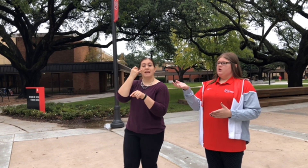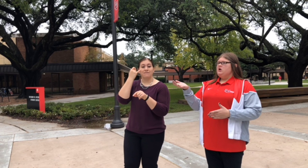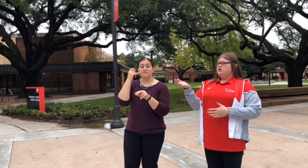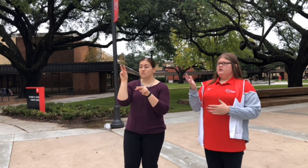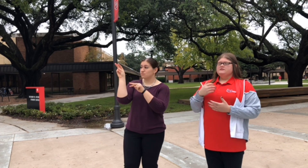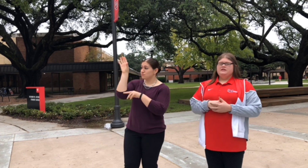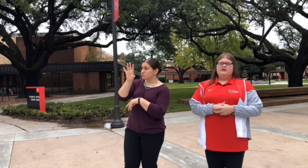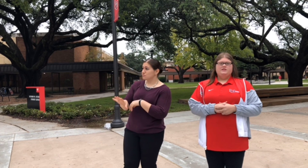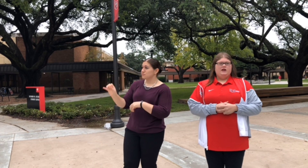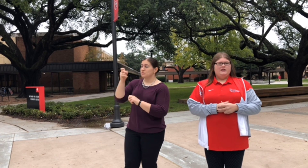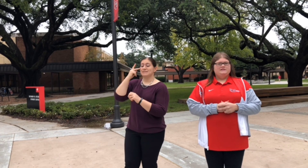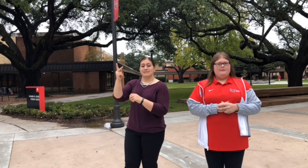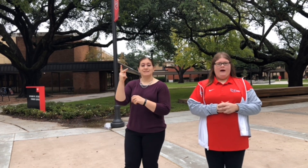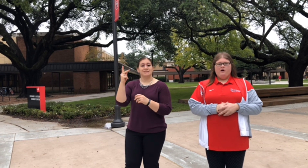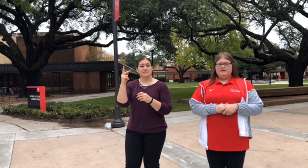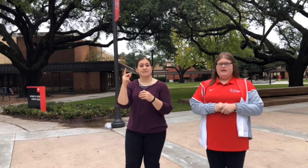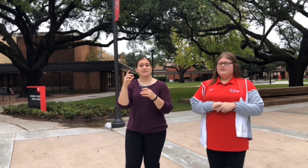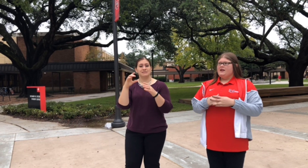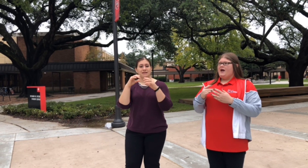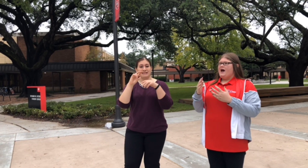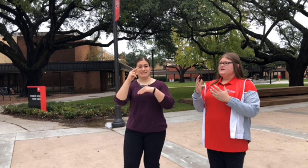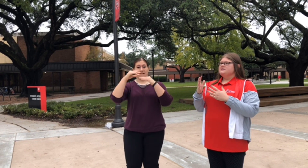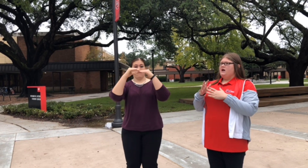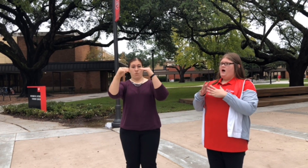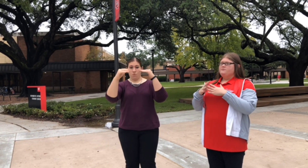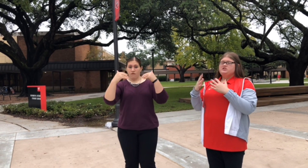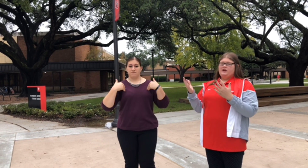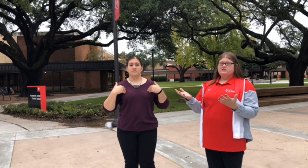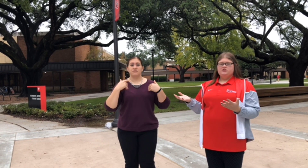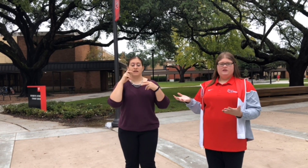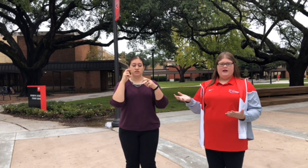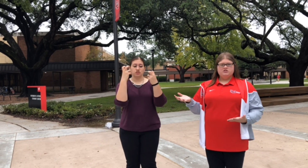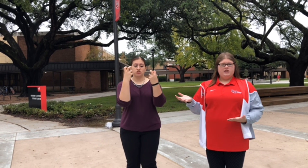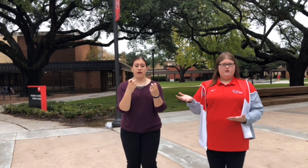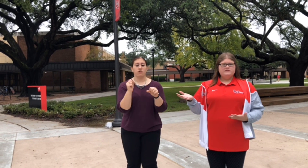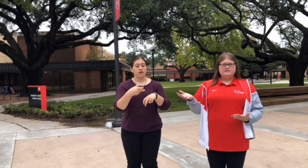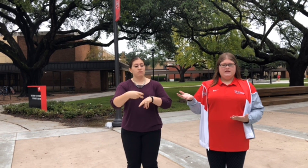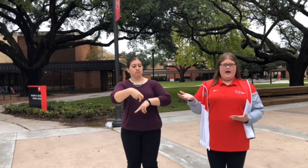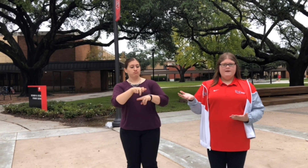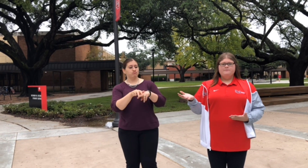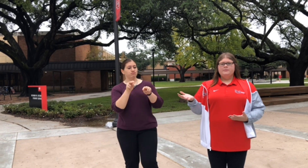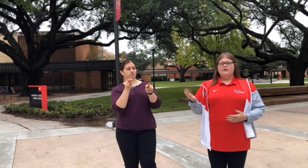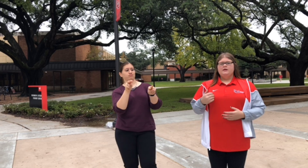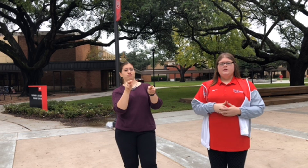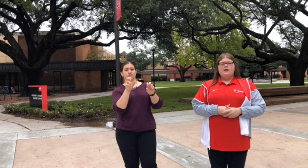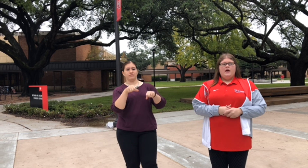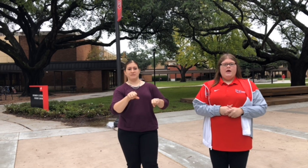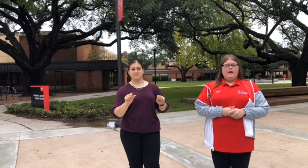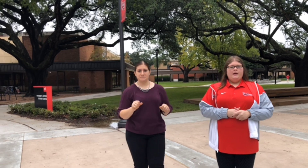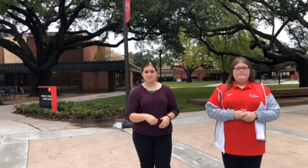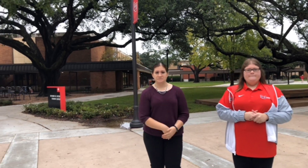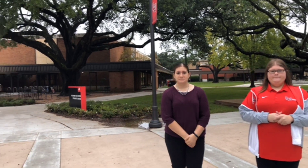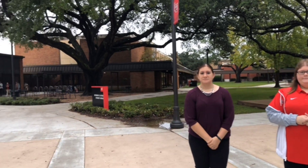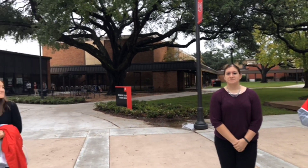here you can see that there is a balcony that has chairs where you can actually go and sit.